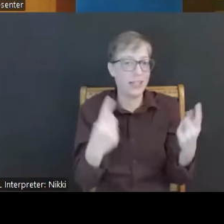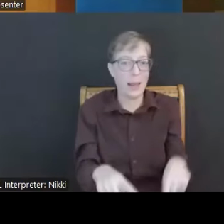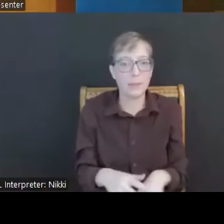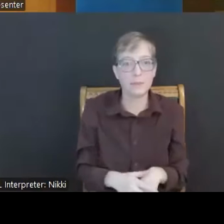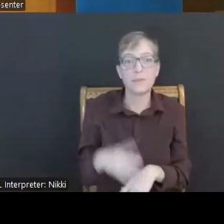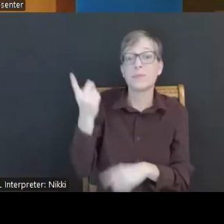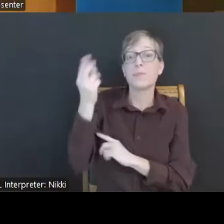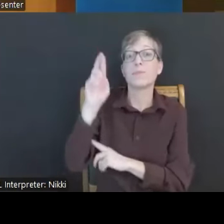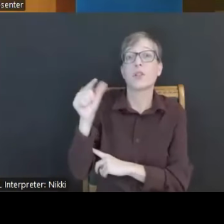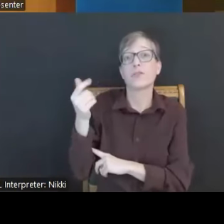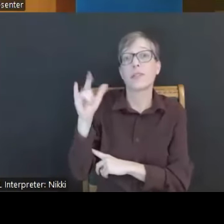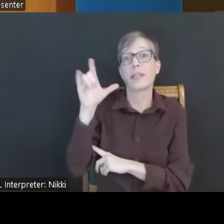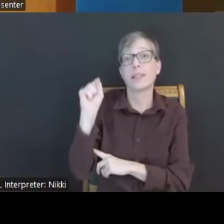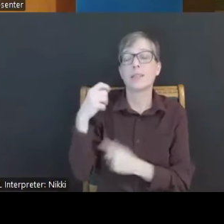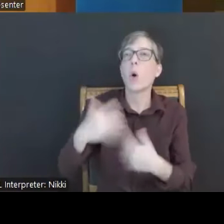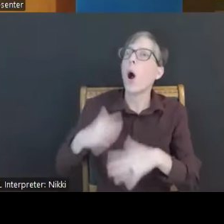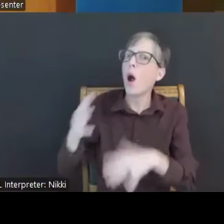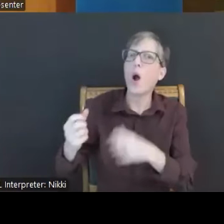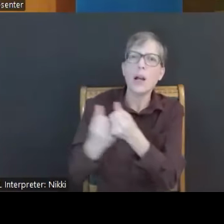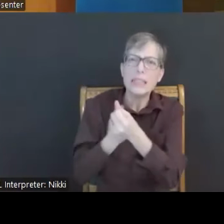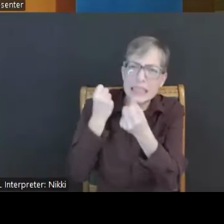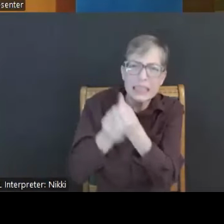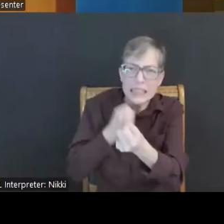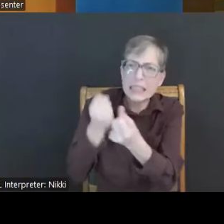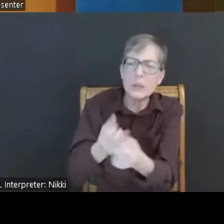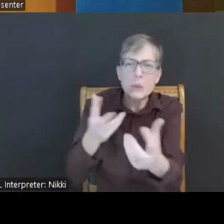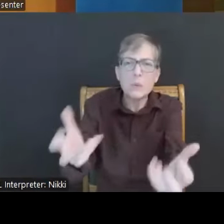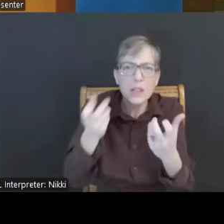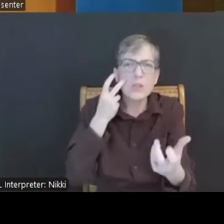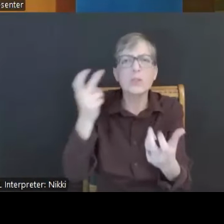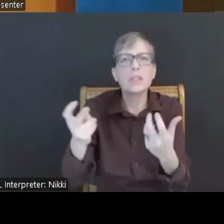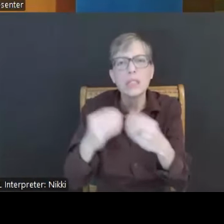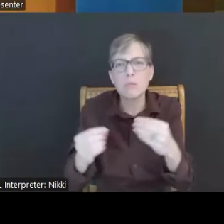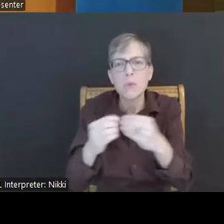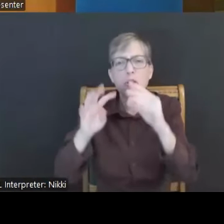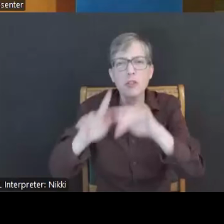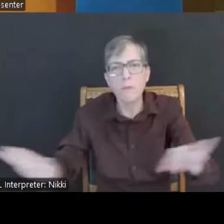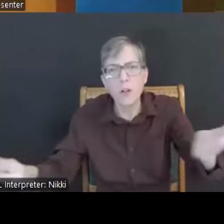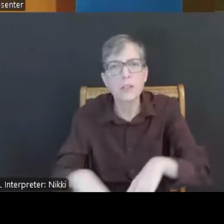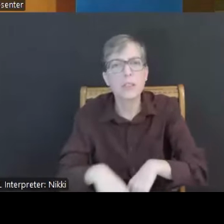seeing diverse diversity seeing Brown families that get served also seeing Brown employees that